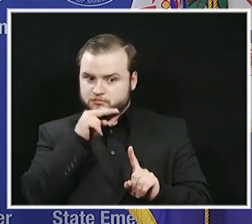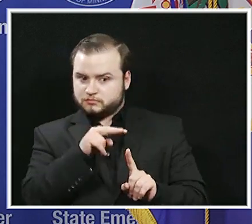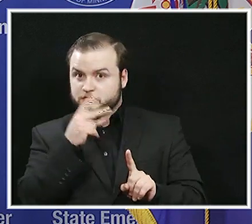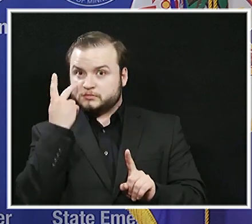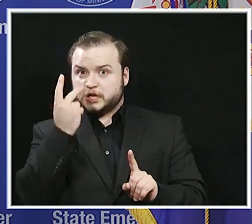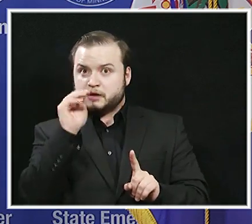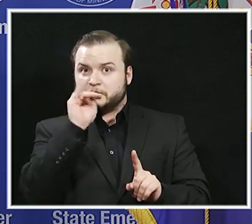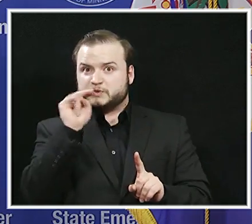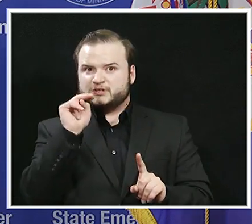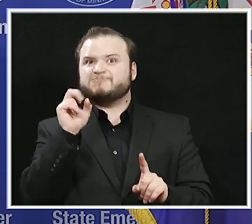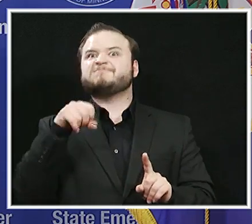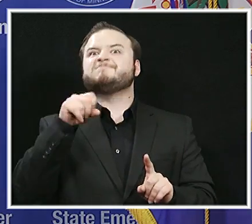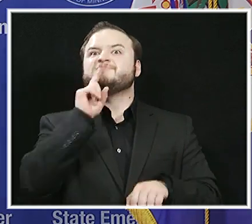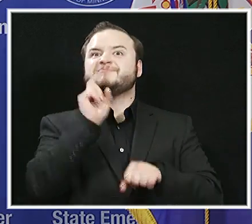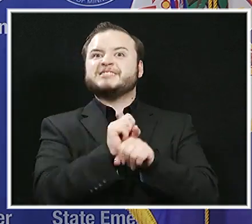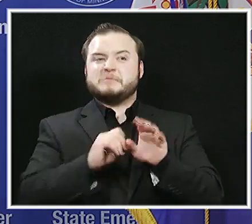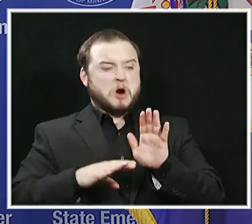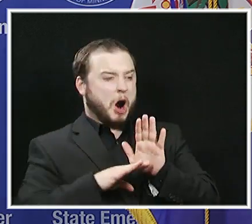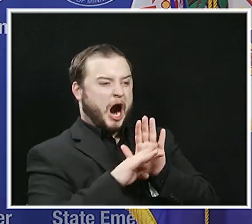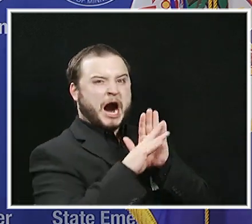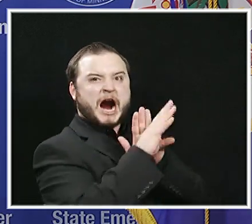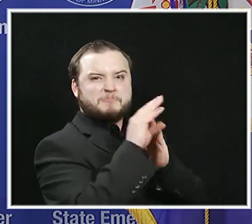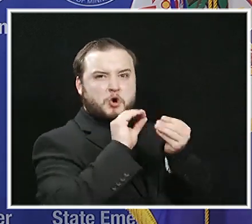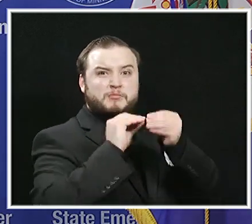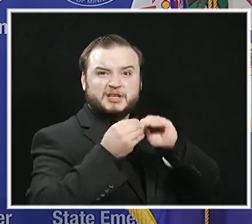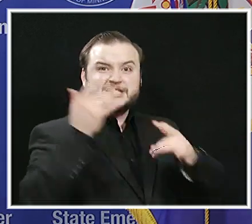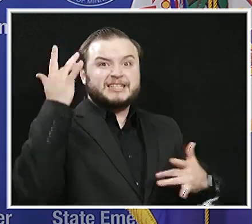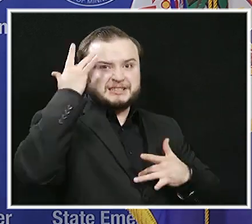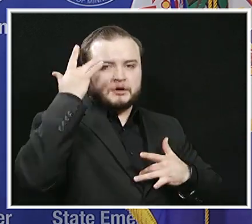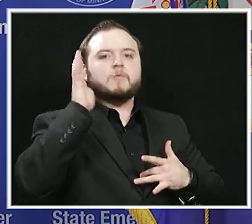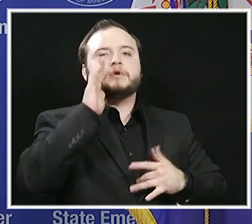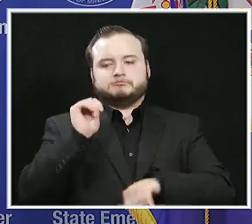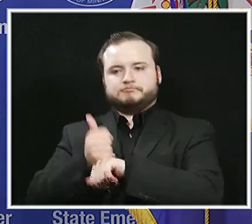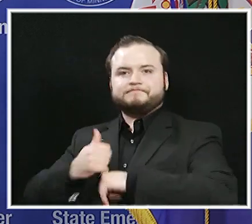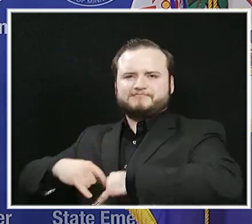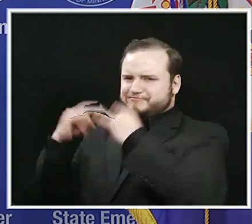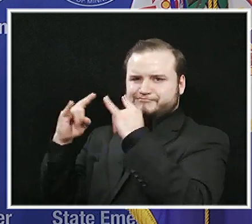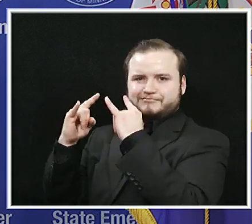seeing in the numbers that it warrants spending that money and standing then up.